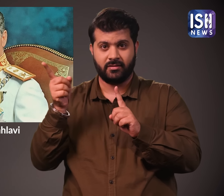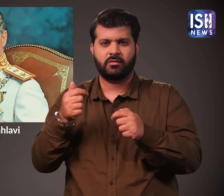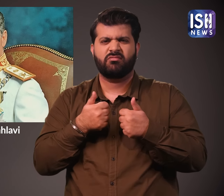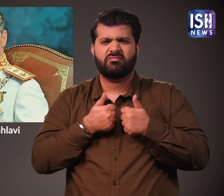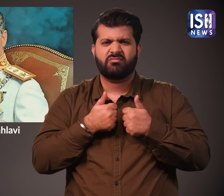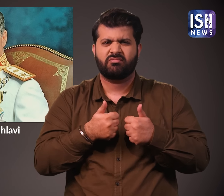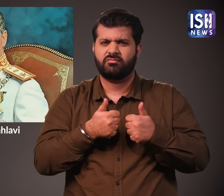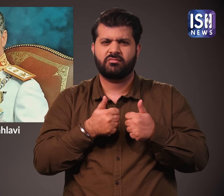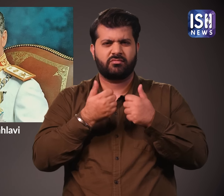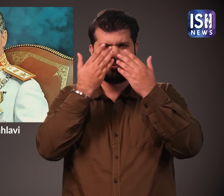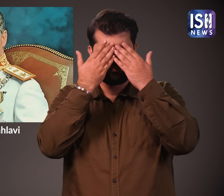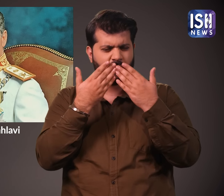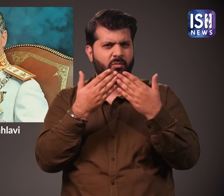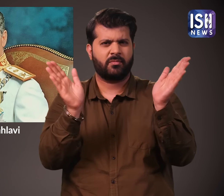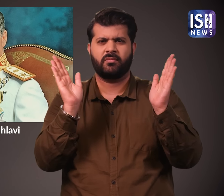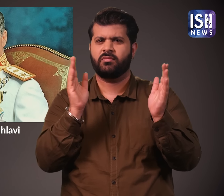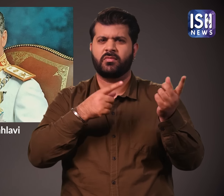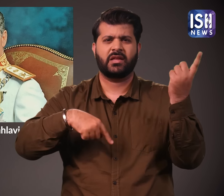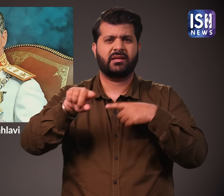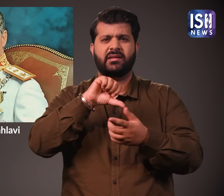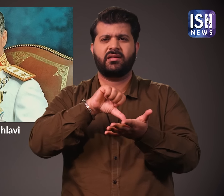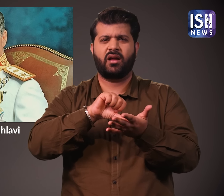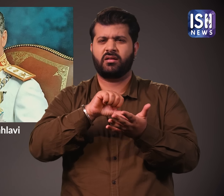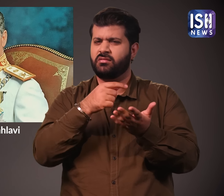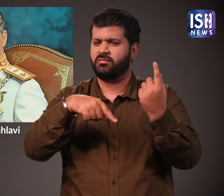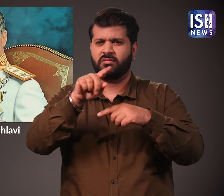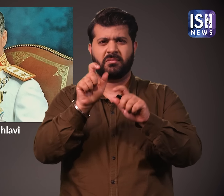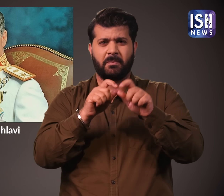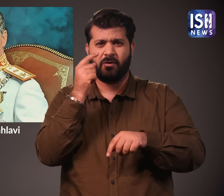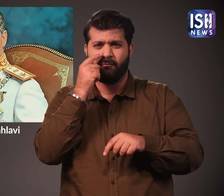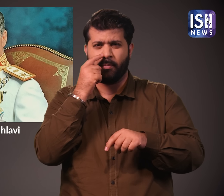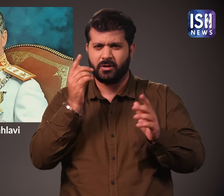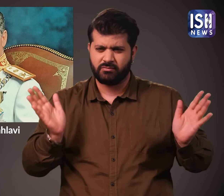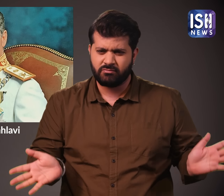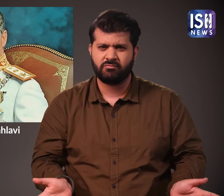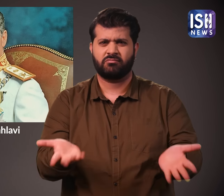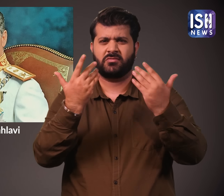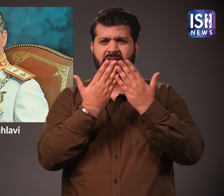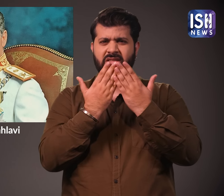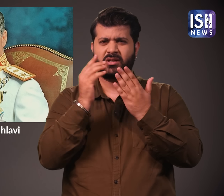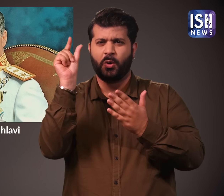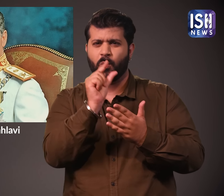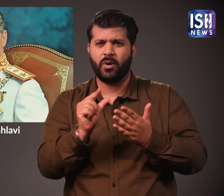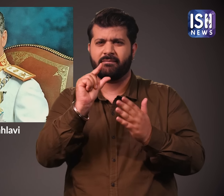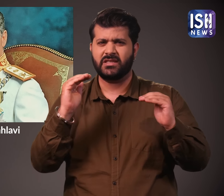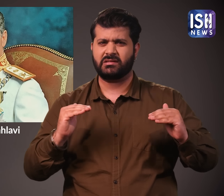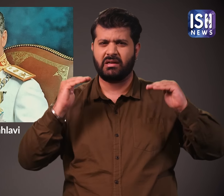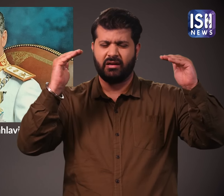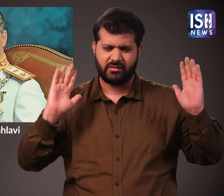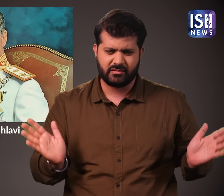a king who pushed for modernization, encouraging women to study in universities,